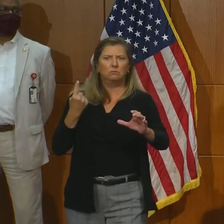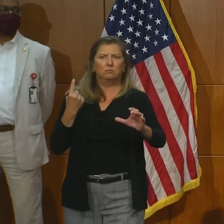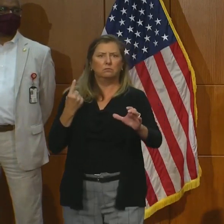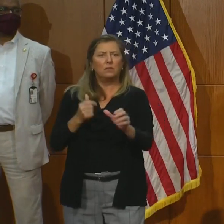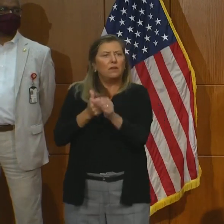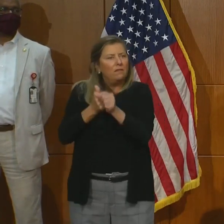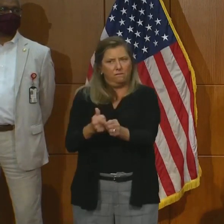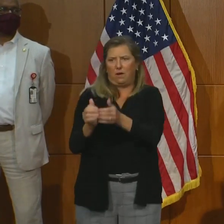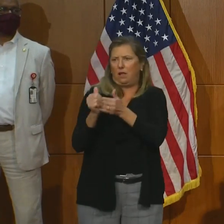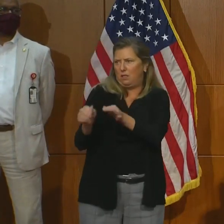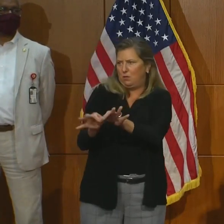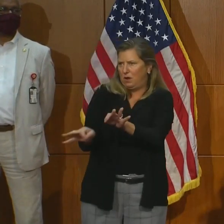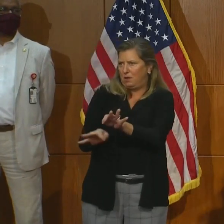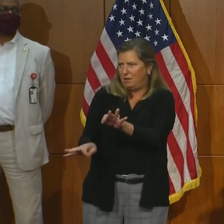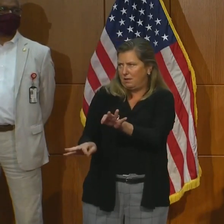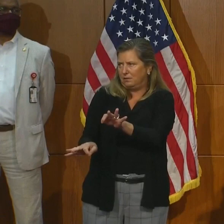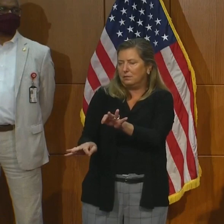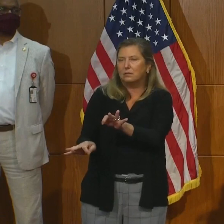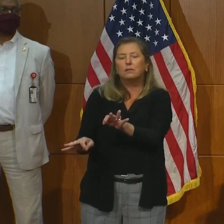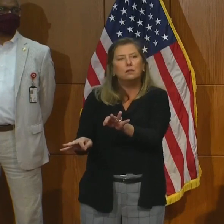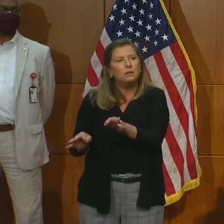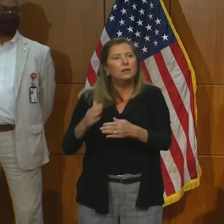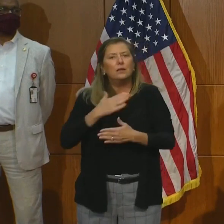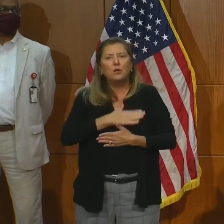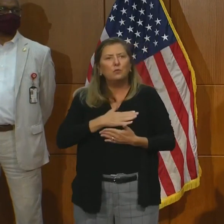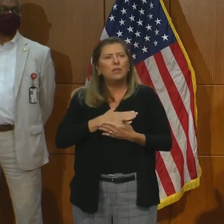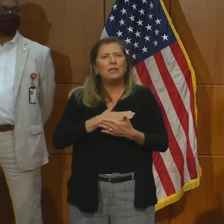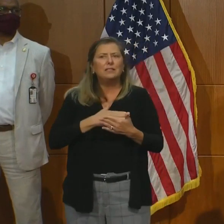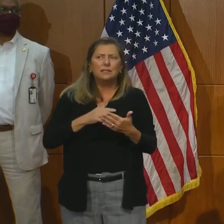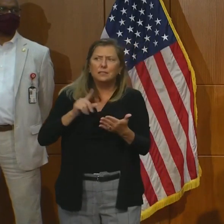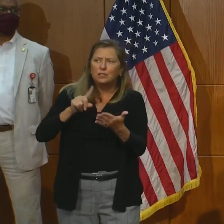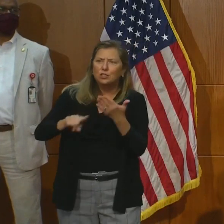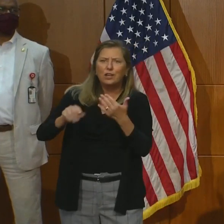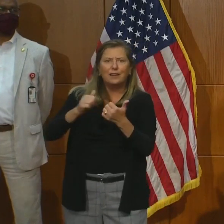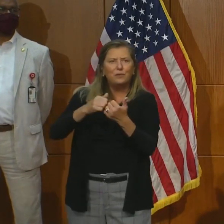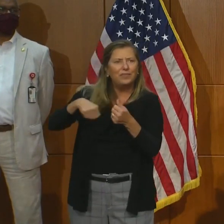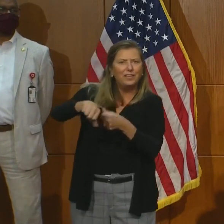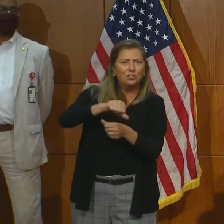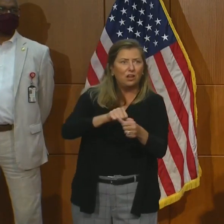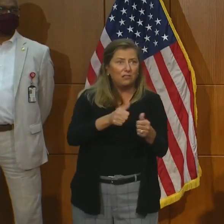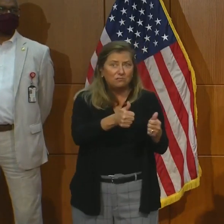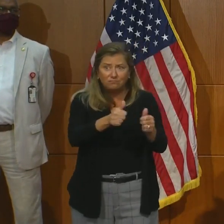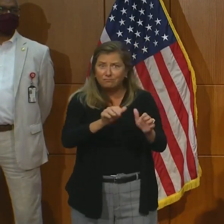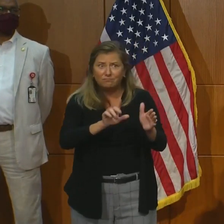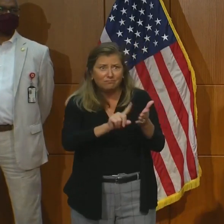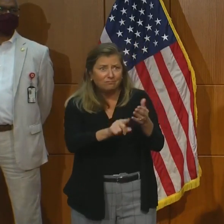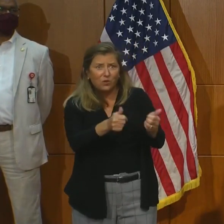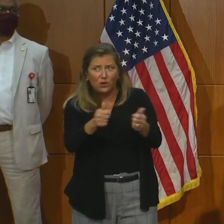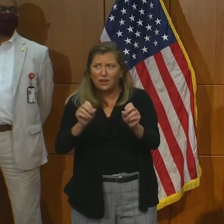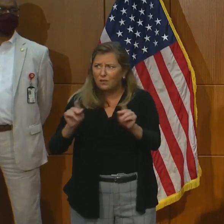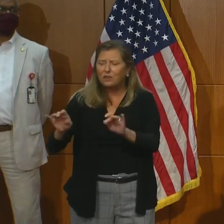STAY AT HOME UNLESS YOU NEED TO LEAVE AVOID CRAFTS. FOLLOW THE